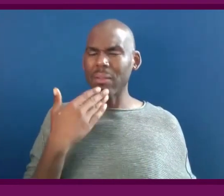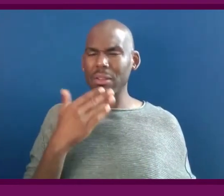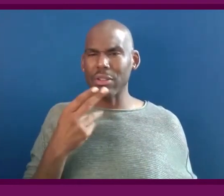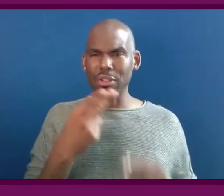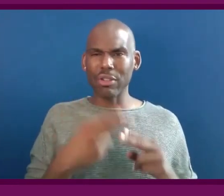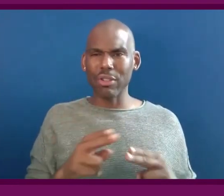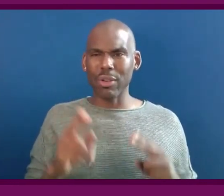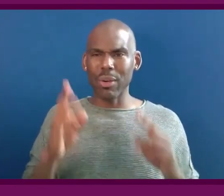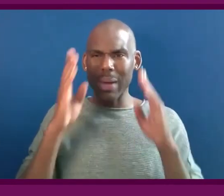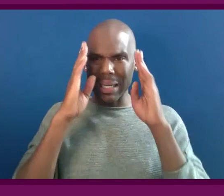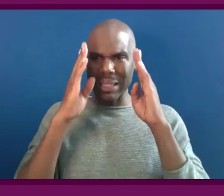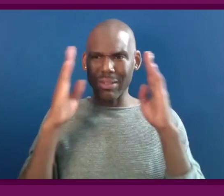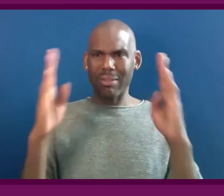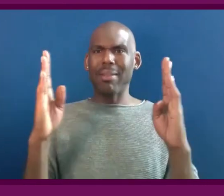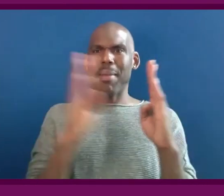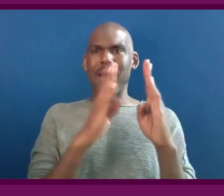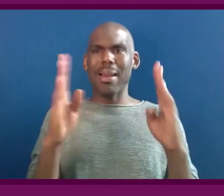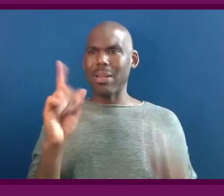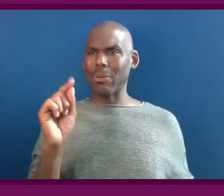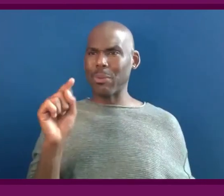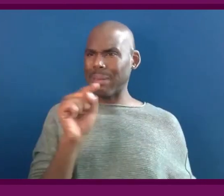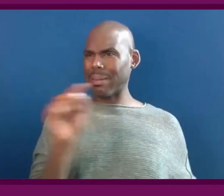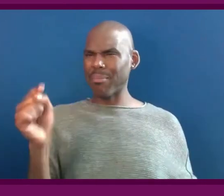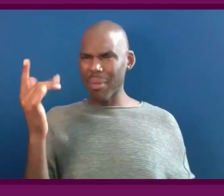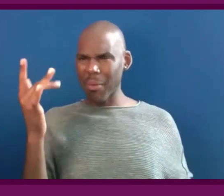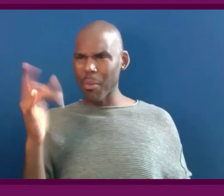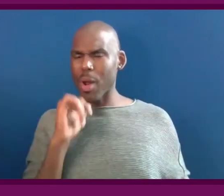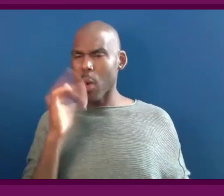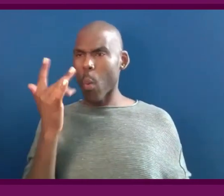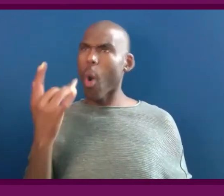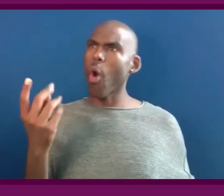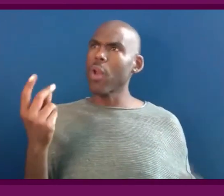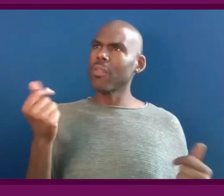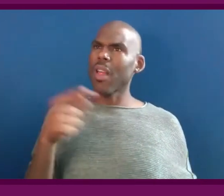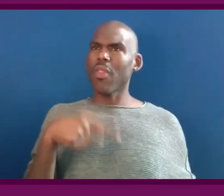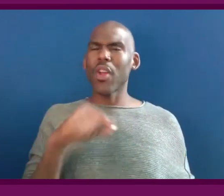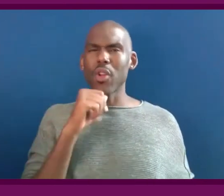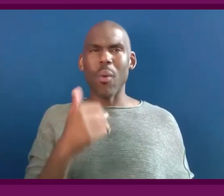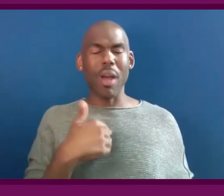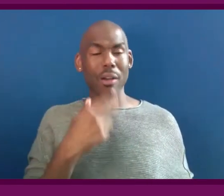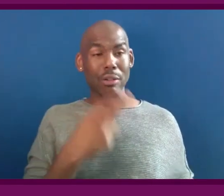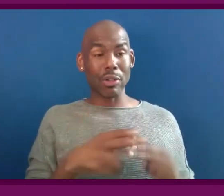I don't understand why, all of a sudden, it's like, "They don't have an attention span." I was like, "You didn't either."